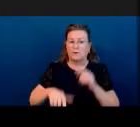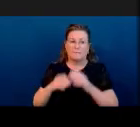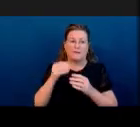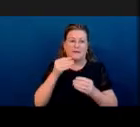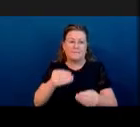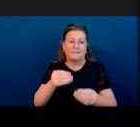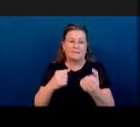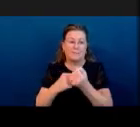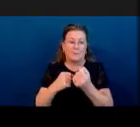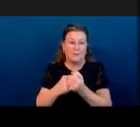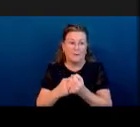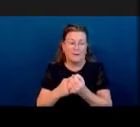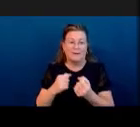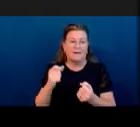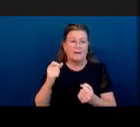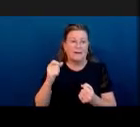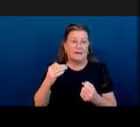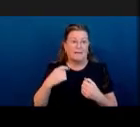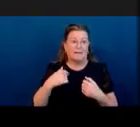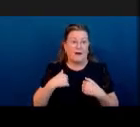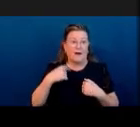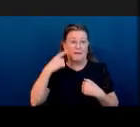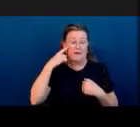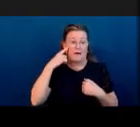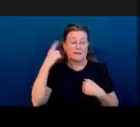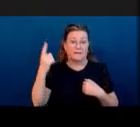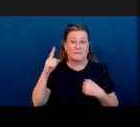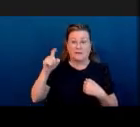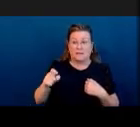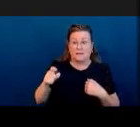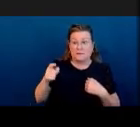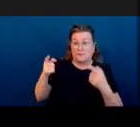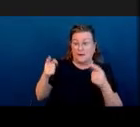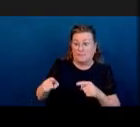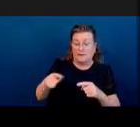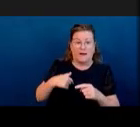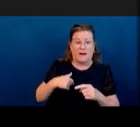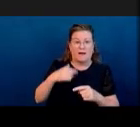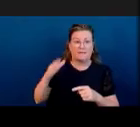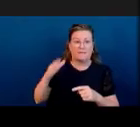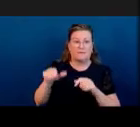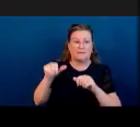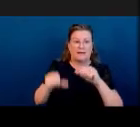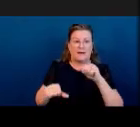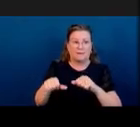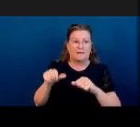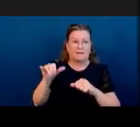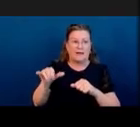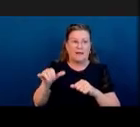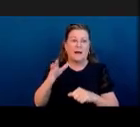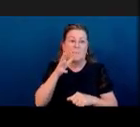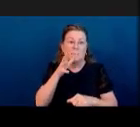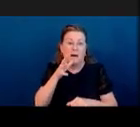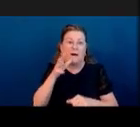ever needed somebody, if I've ever thought something needed to get done, I've never doubted that a mom could be the one to